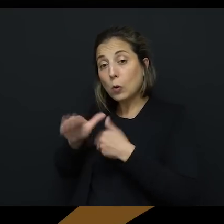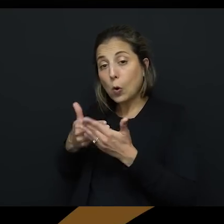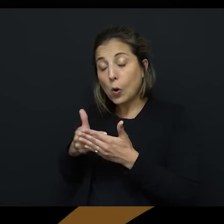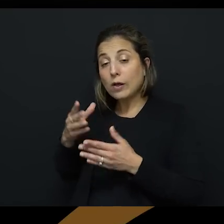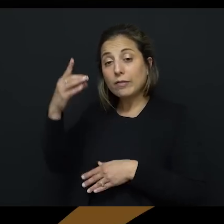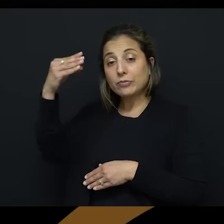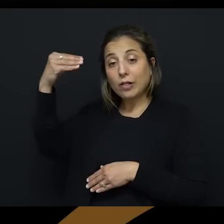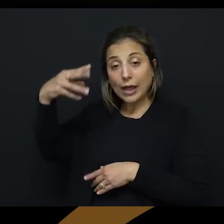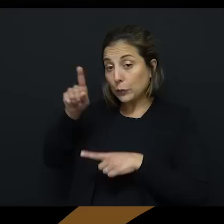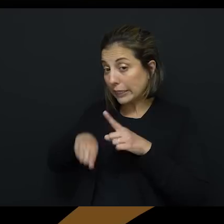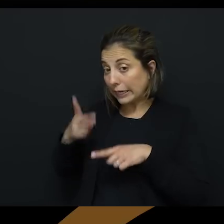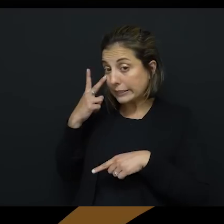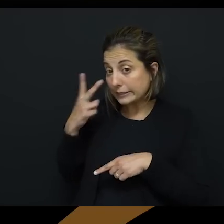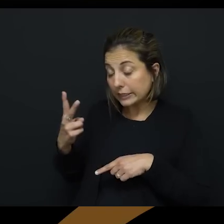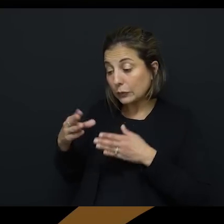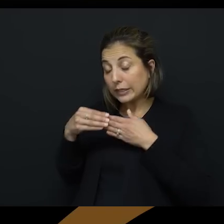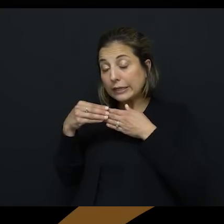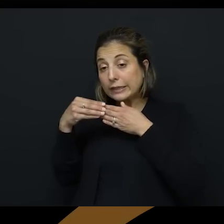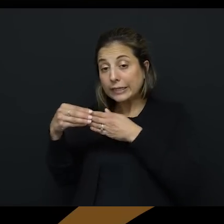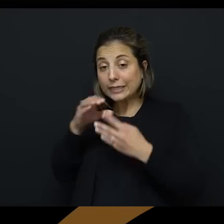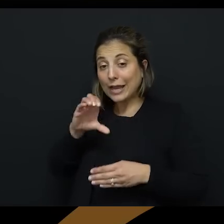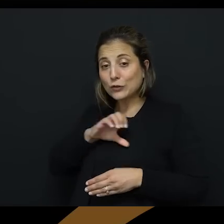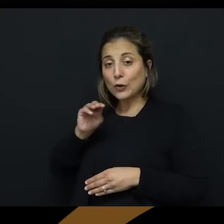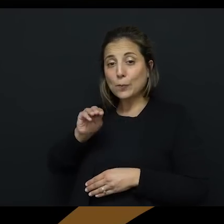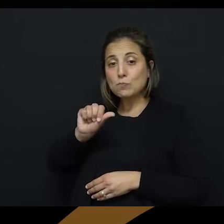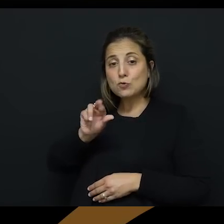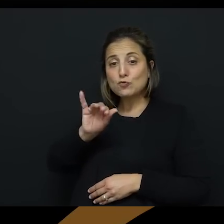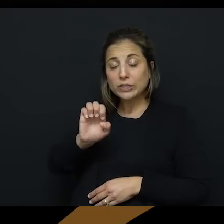where our lead character, Marie-Laure, was played by